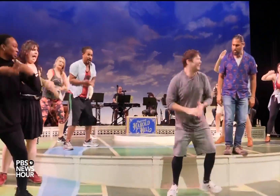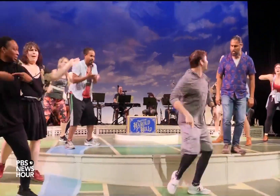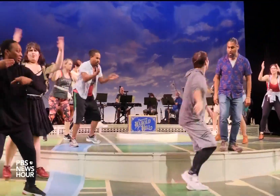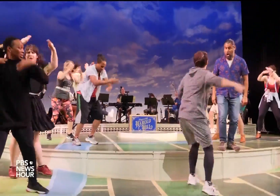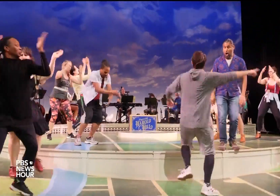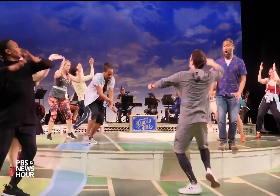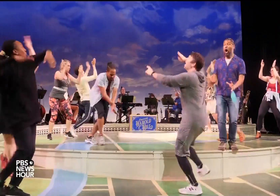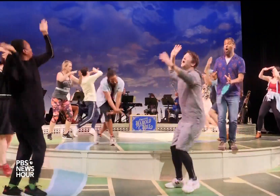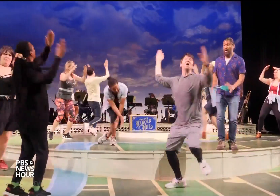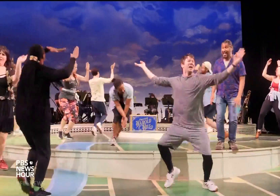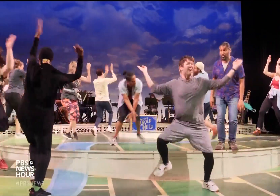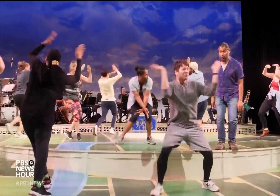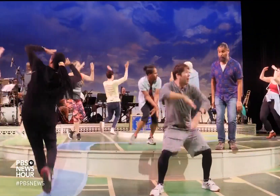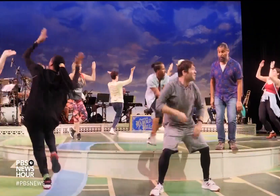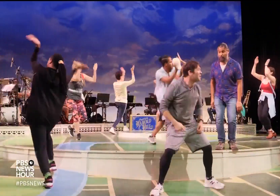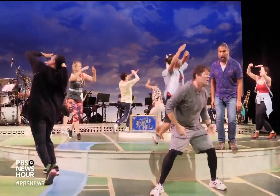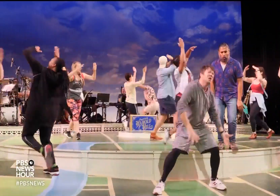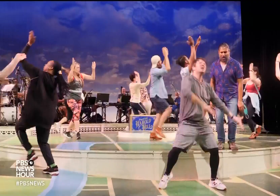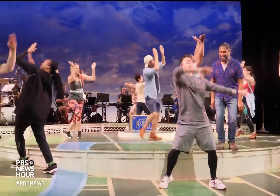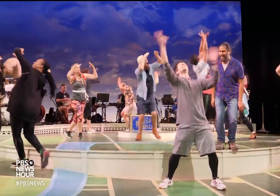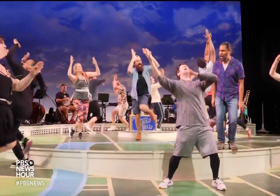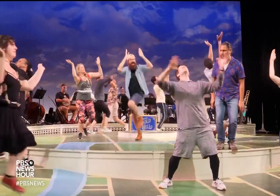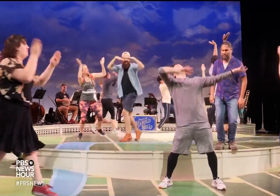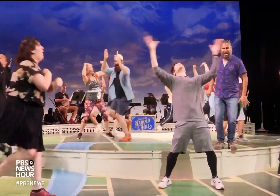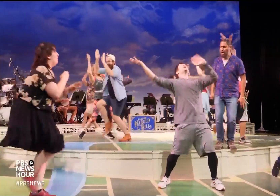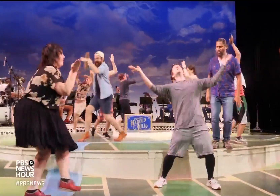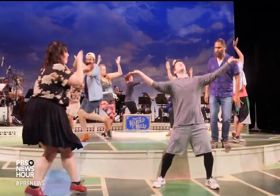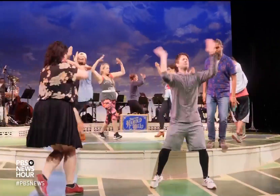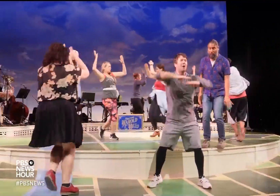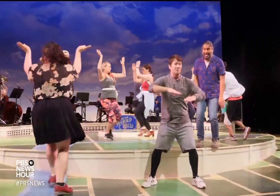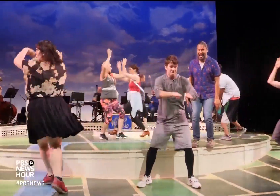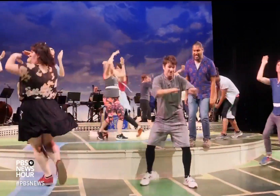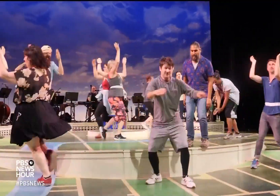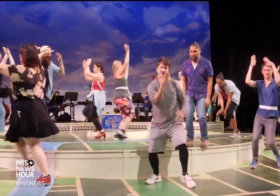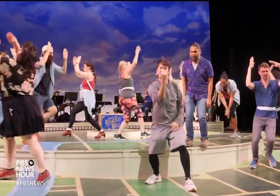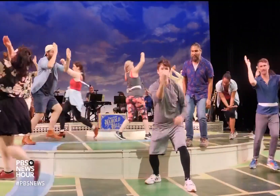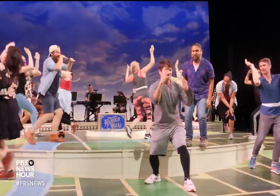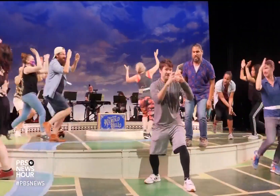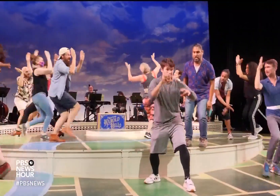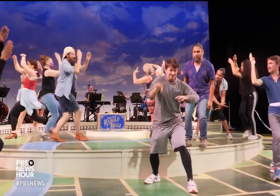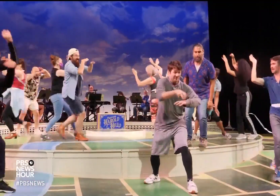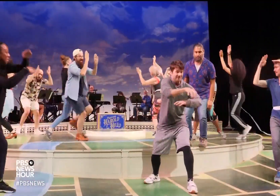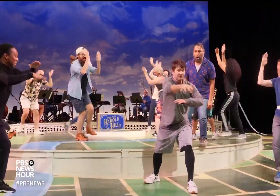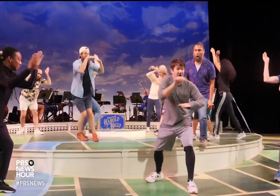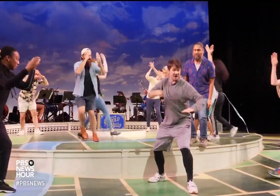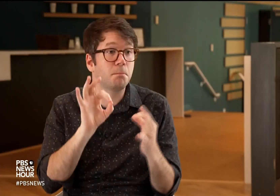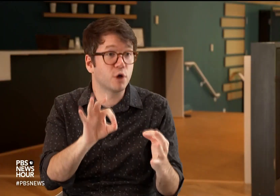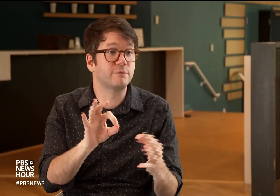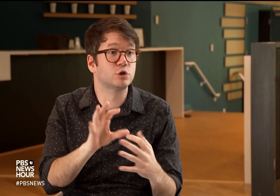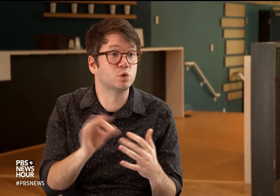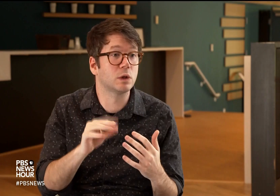people Trouble the world that is River City and the music man is a perfect